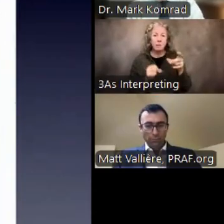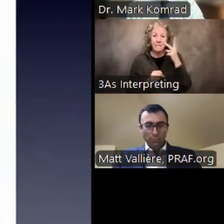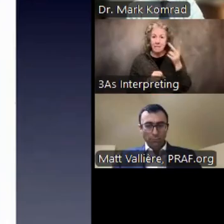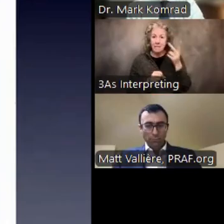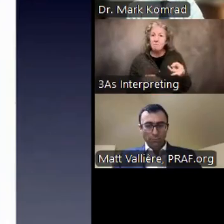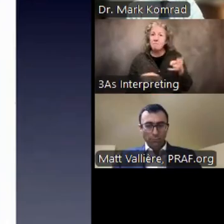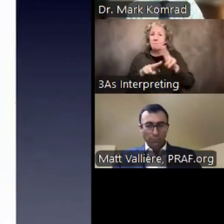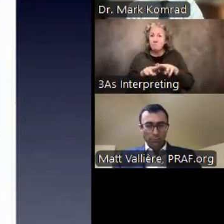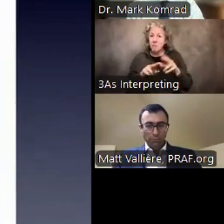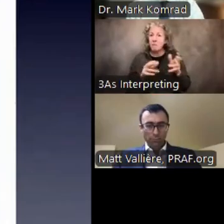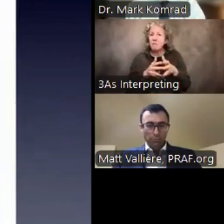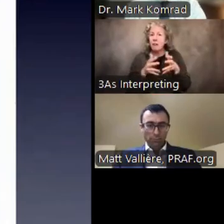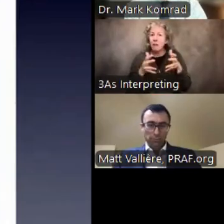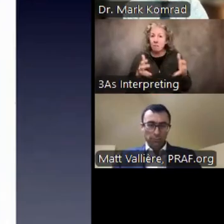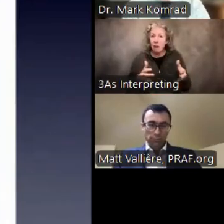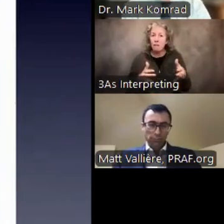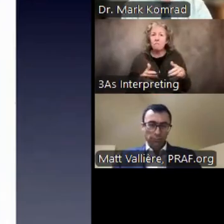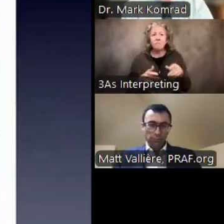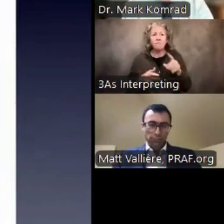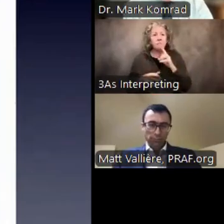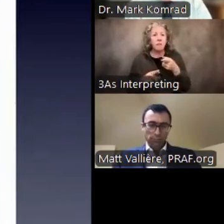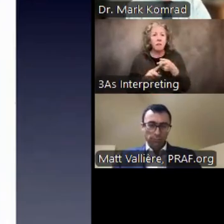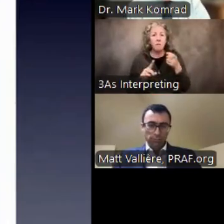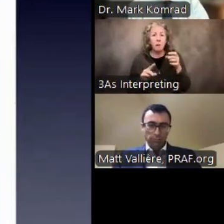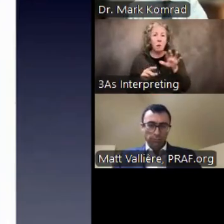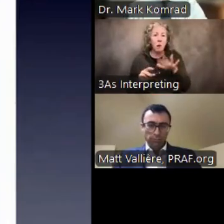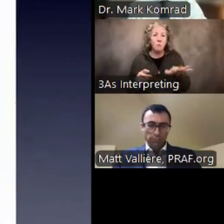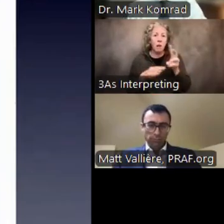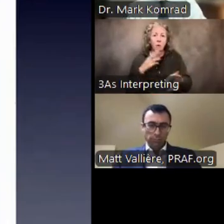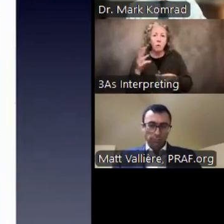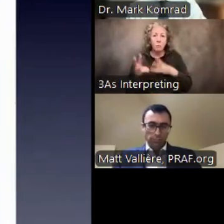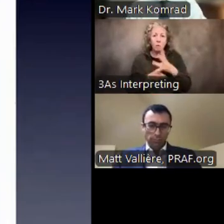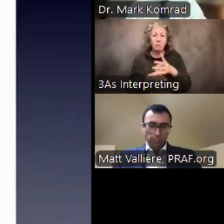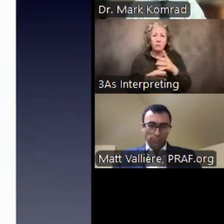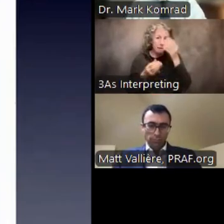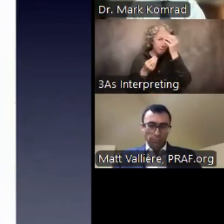accumulated from around the world is data on the two